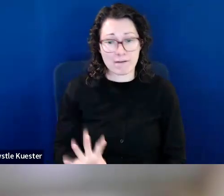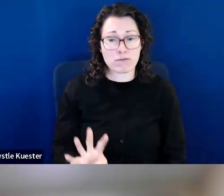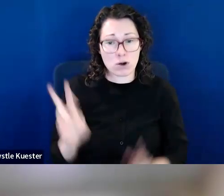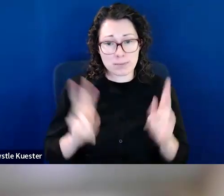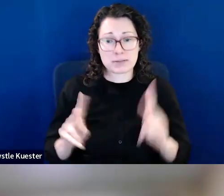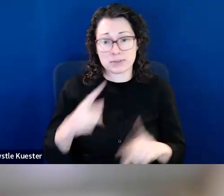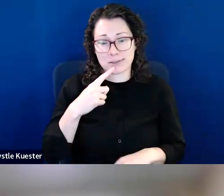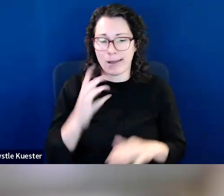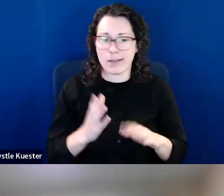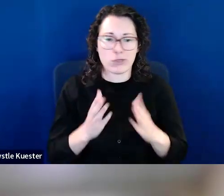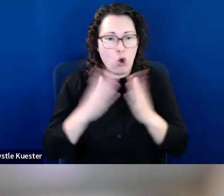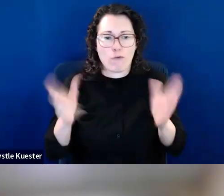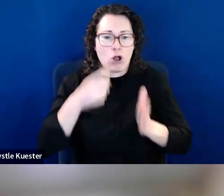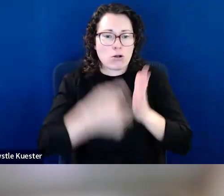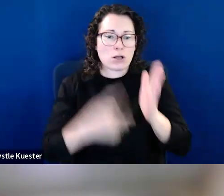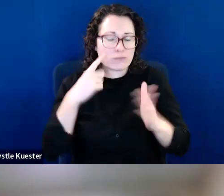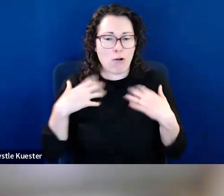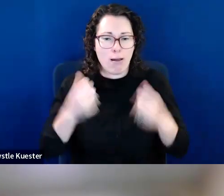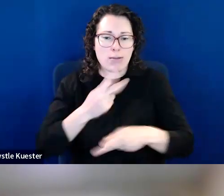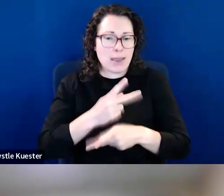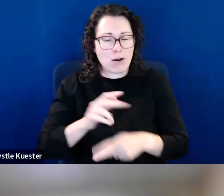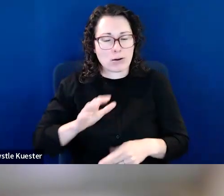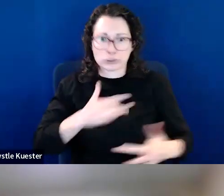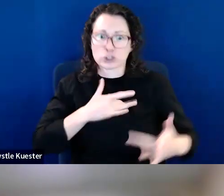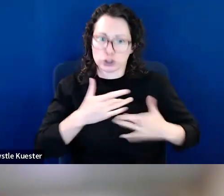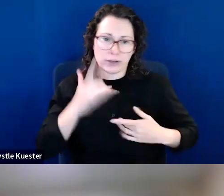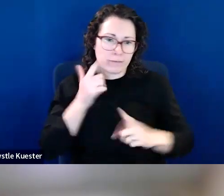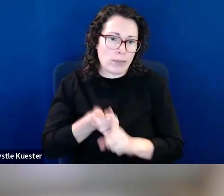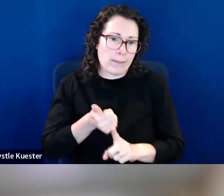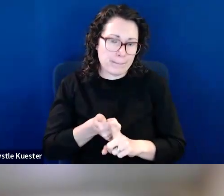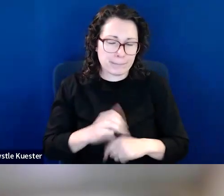said that the overall cost of health care was a concern for them. And while there are many reasons